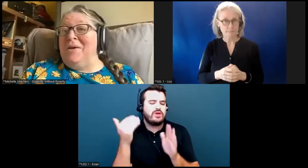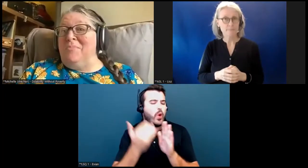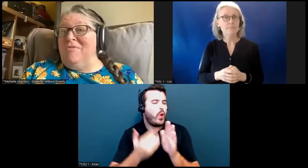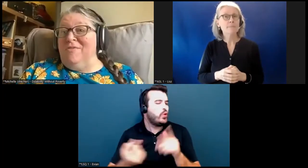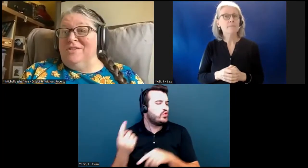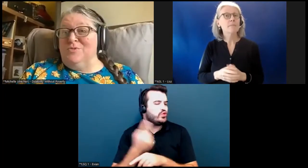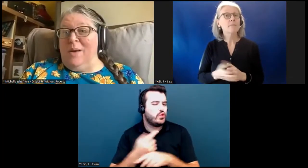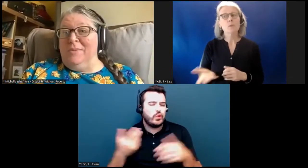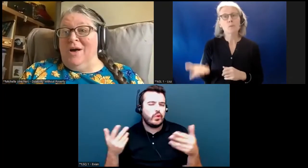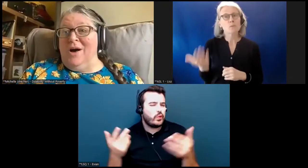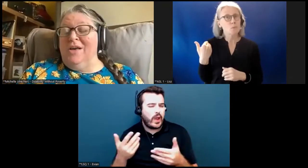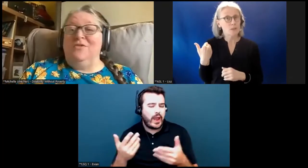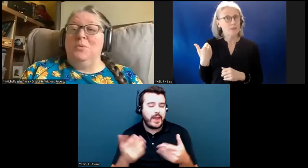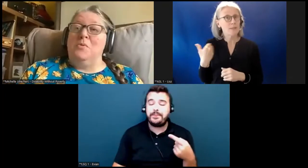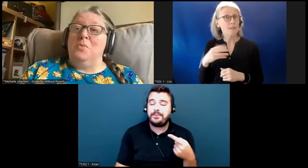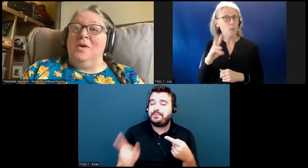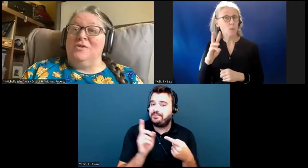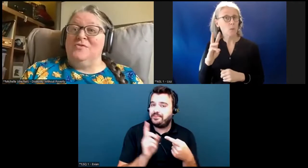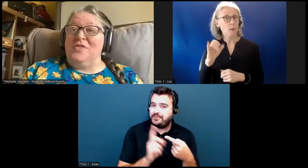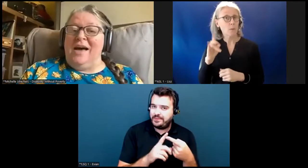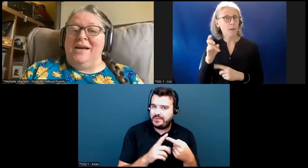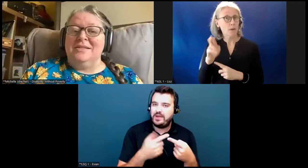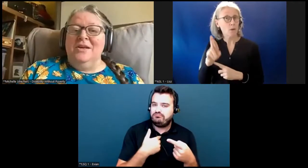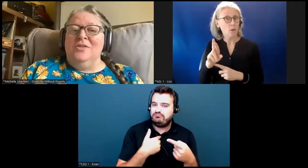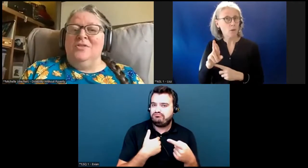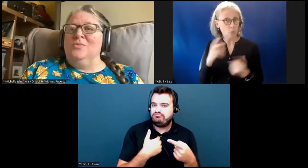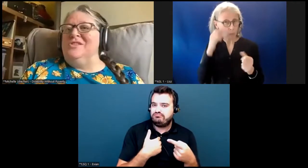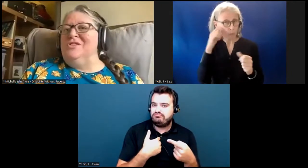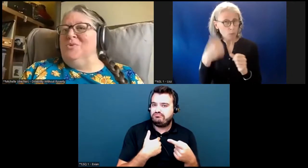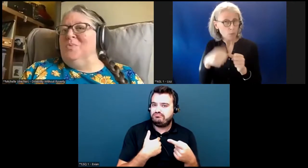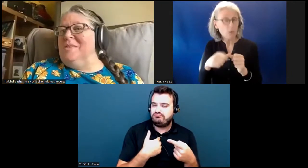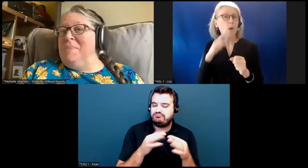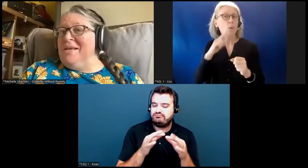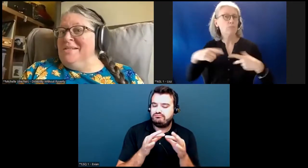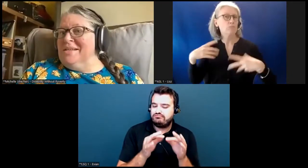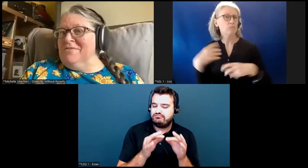OUR PREVIOUS WEBINAR, IF YOU WERE WITH US FOR THAT. THAT WAS TO DO WITH THE BASICS OF